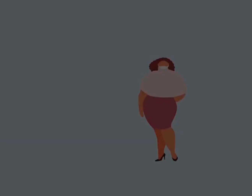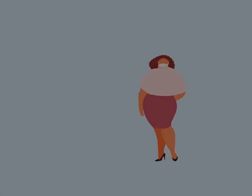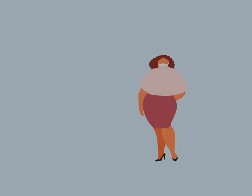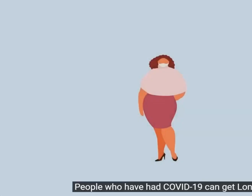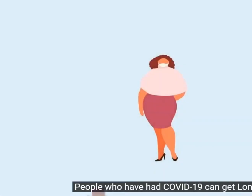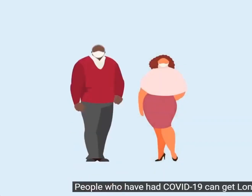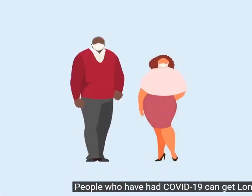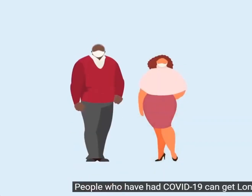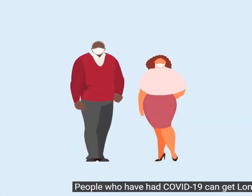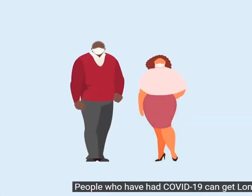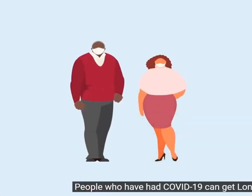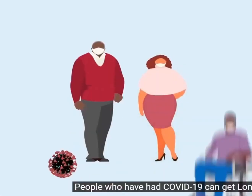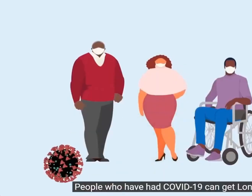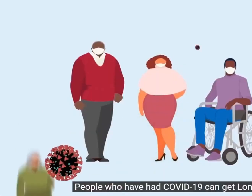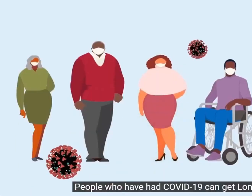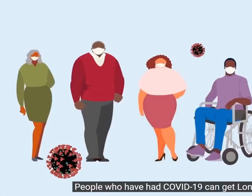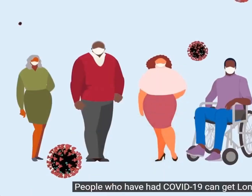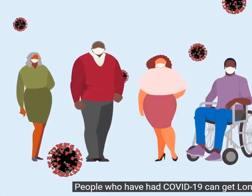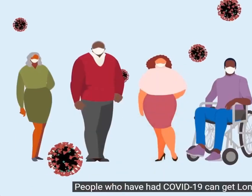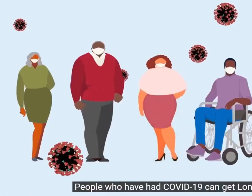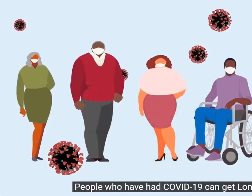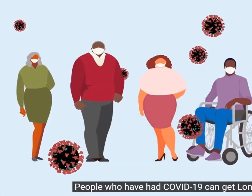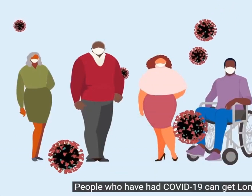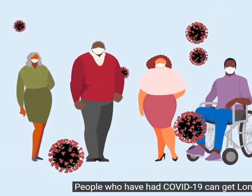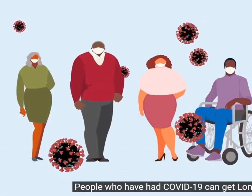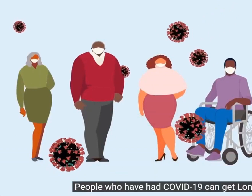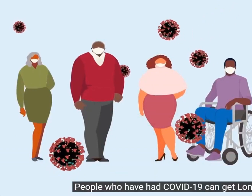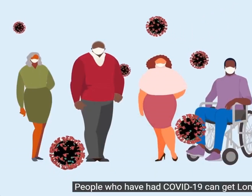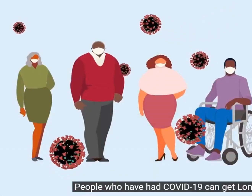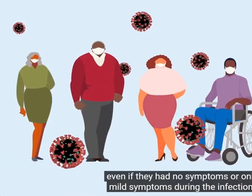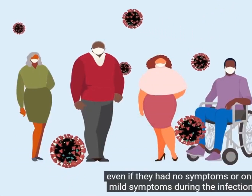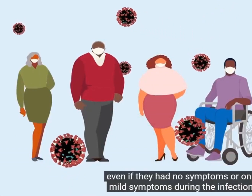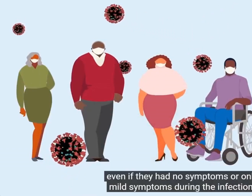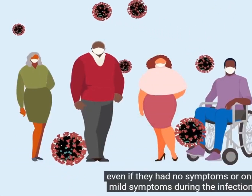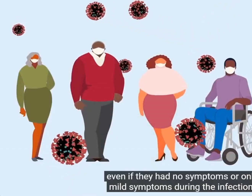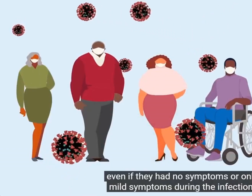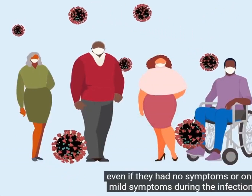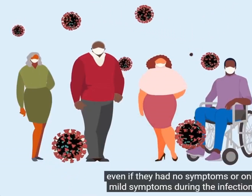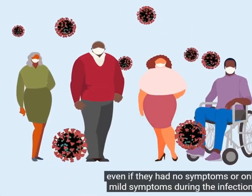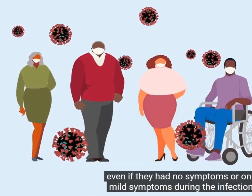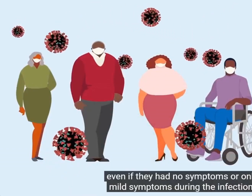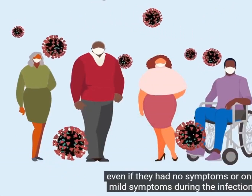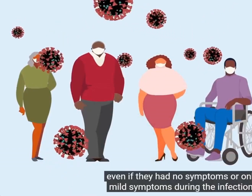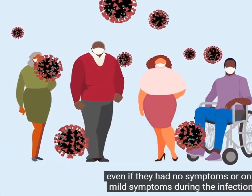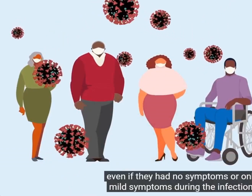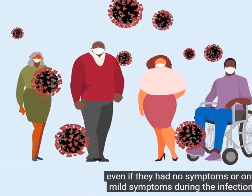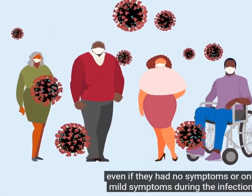People who have had covid-19 can get long covid, even if they had no symptoms or